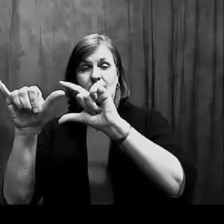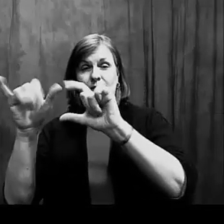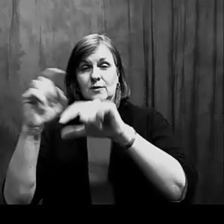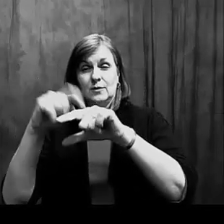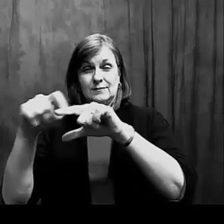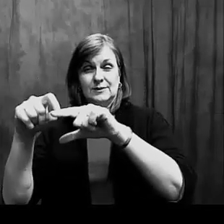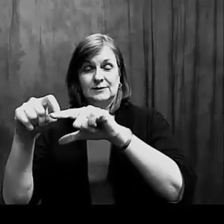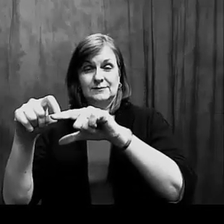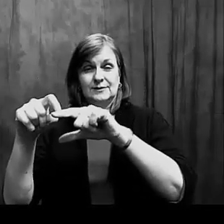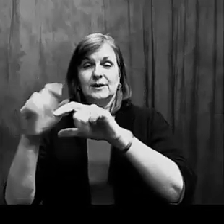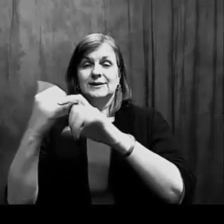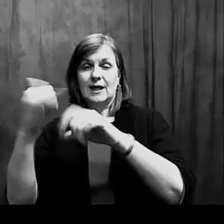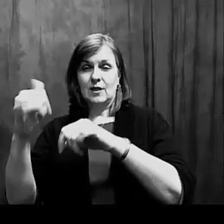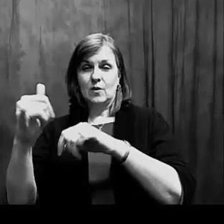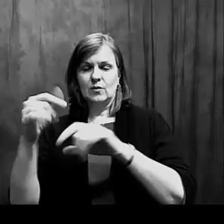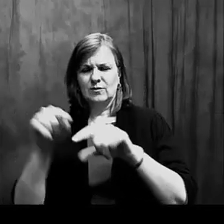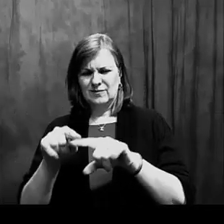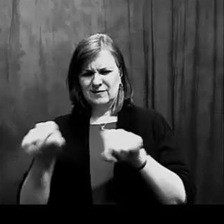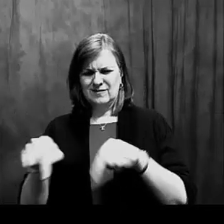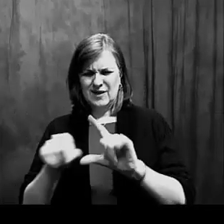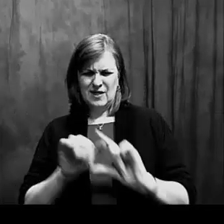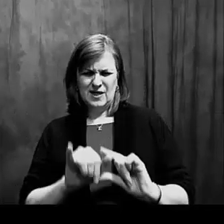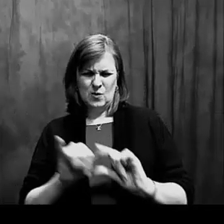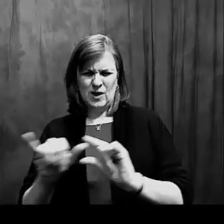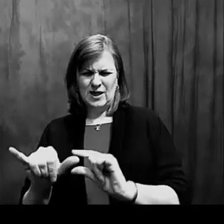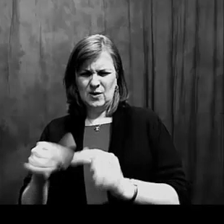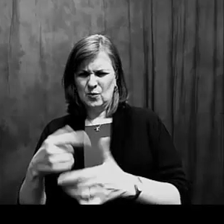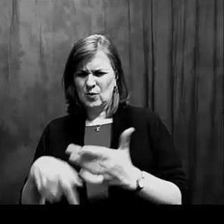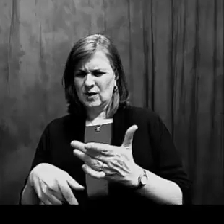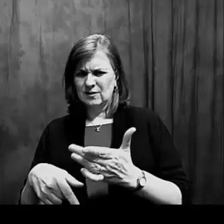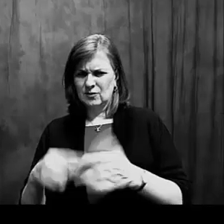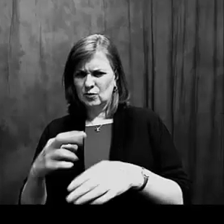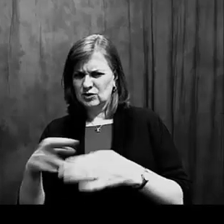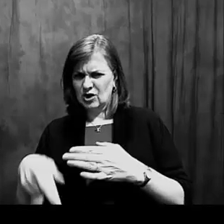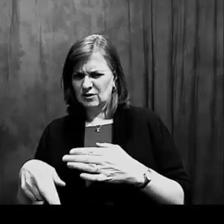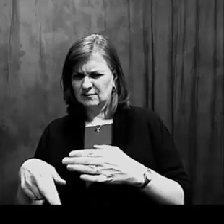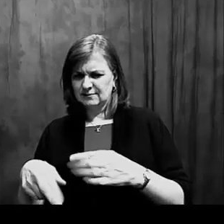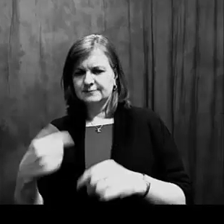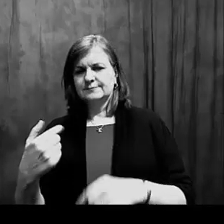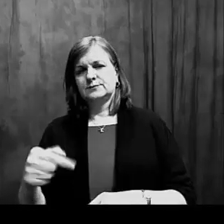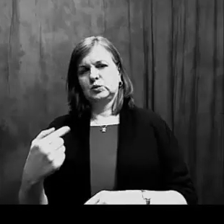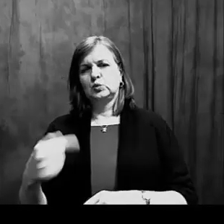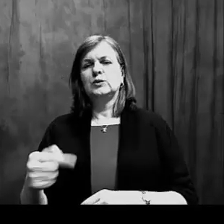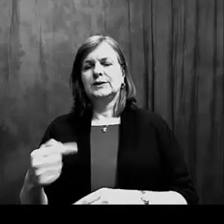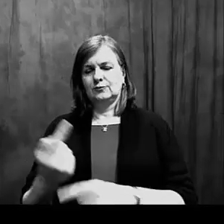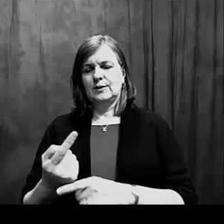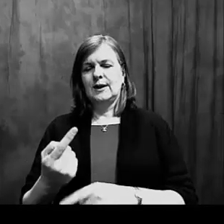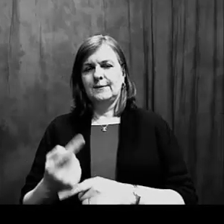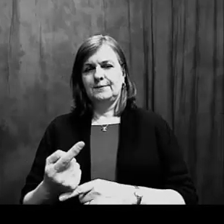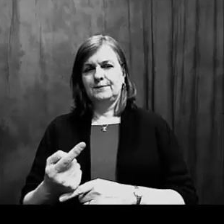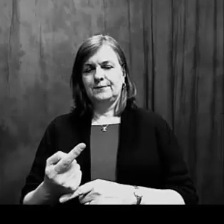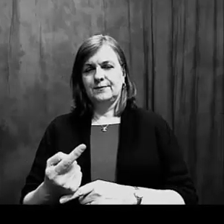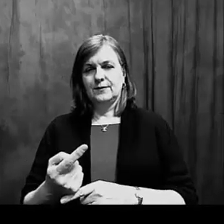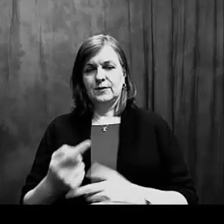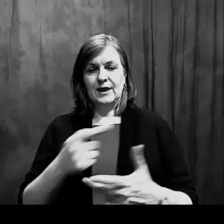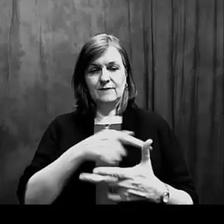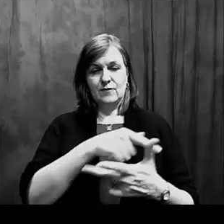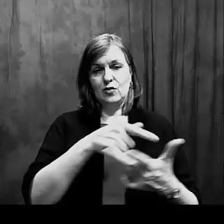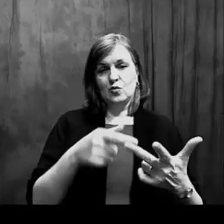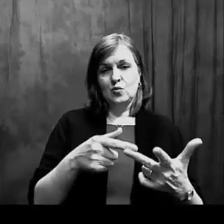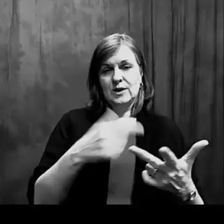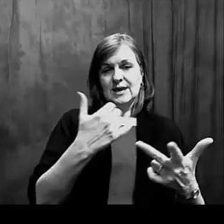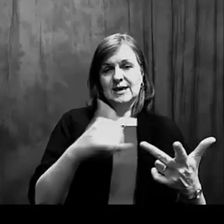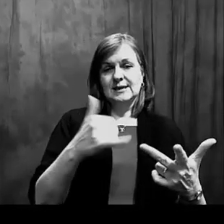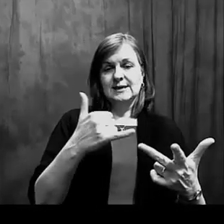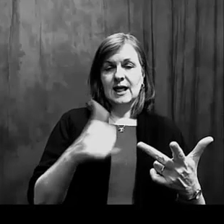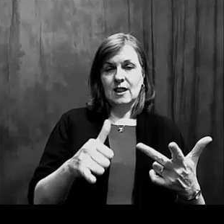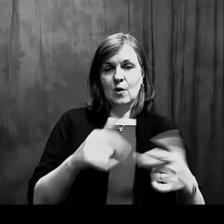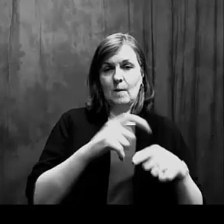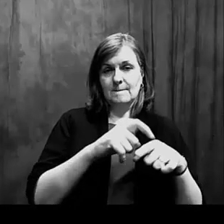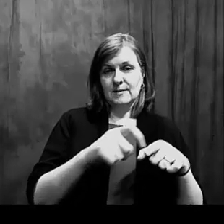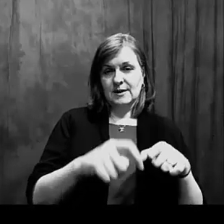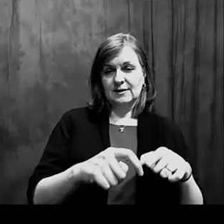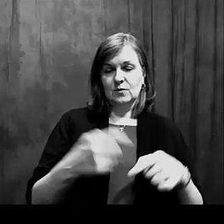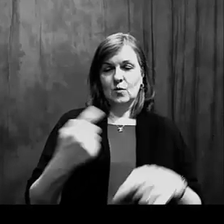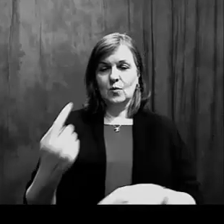but if we actually look at this as far as phenotype what are these individuals going to look like?? we said if you are big "Y"